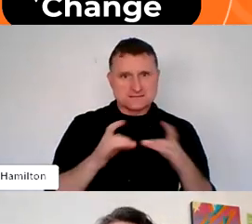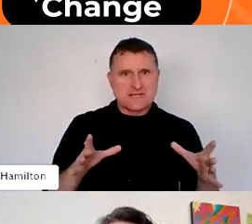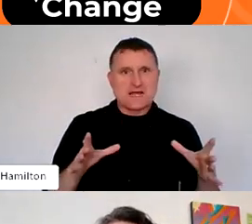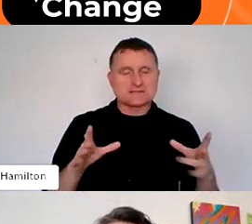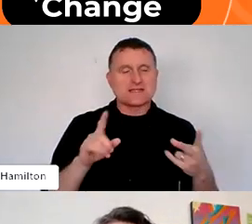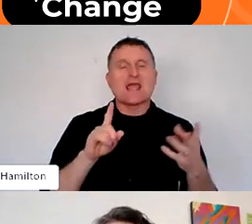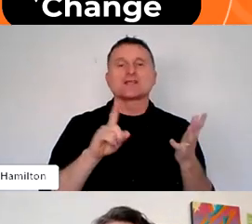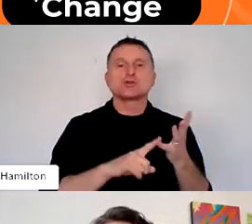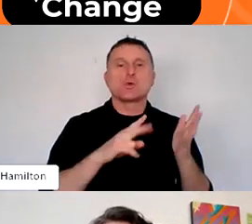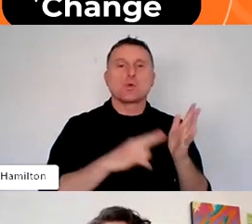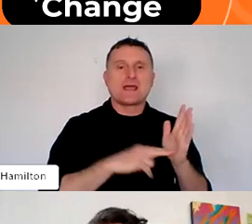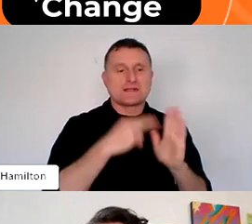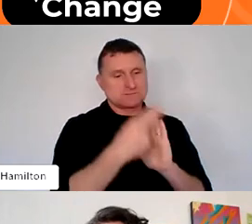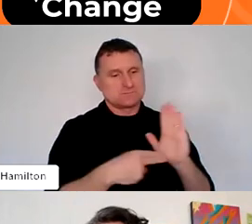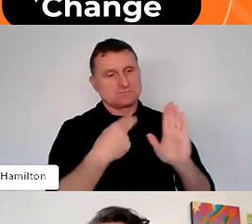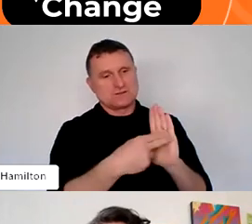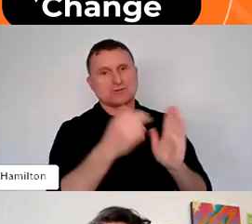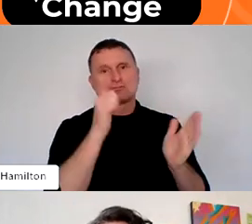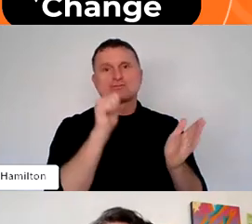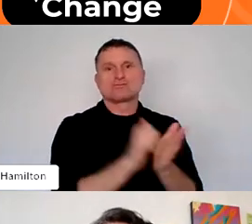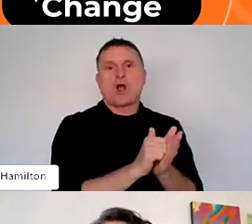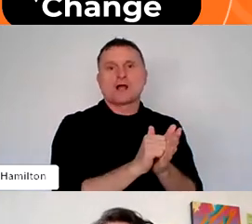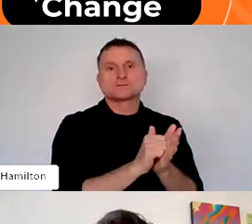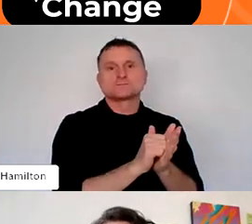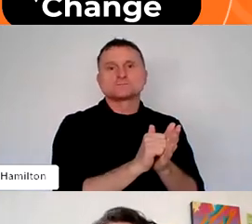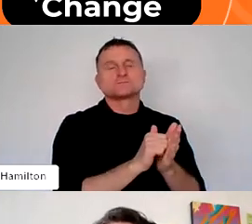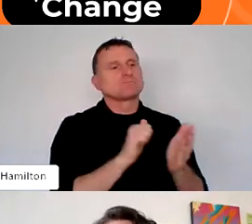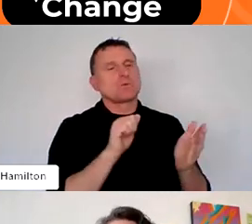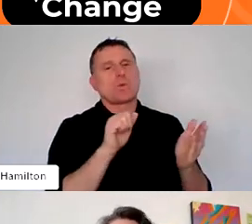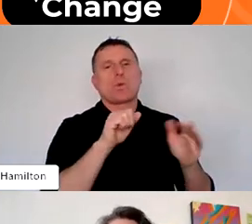on the Rights of the Child and the CRPD. And taken together, all